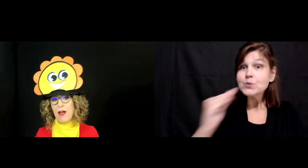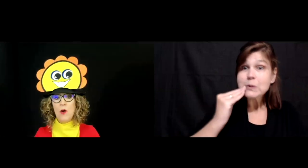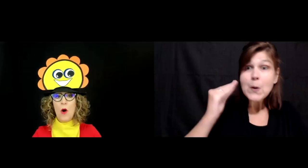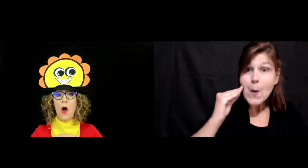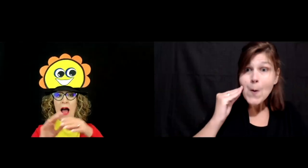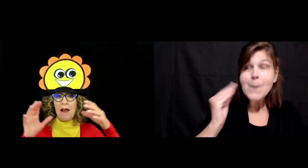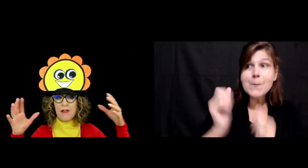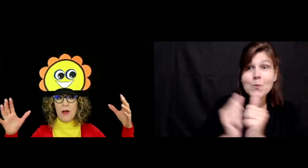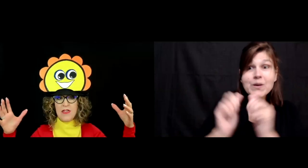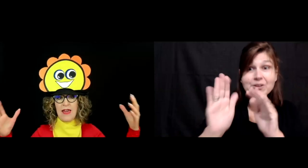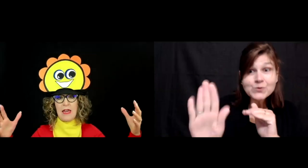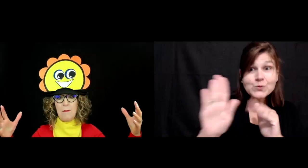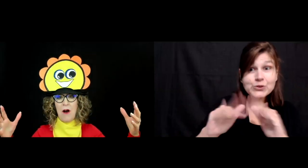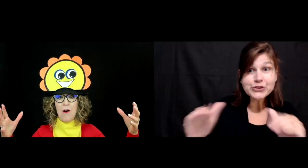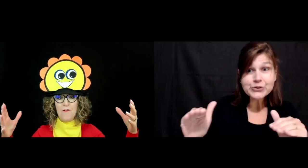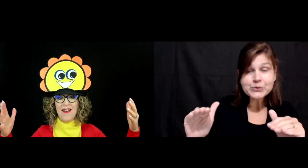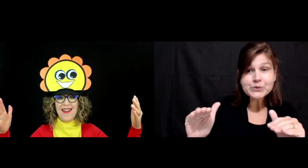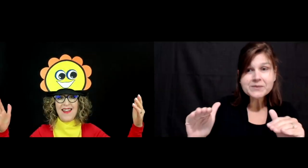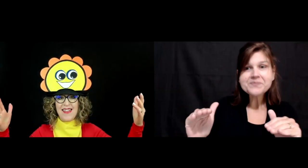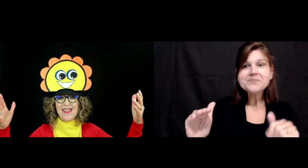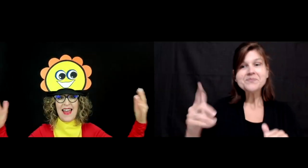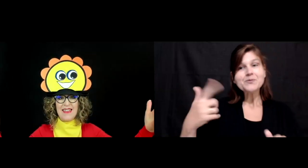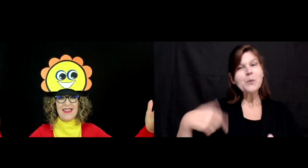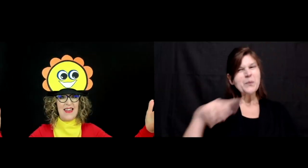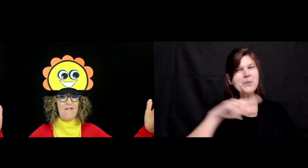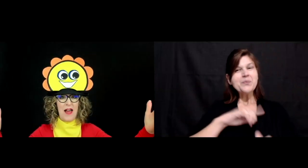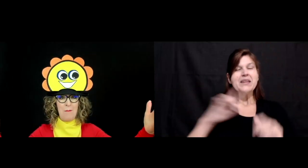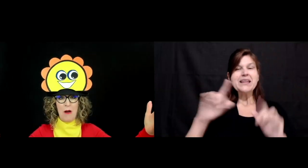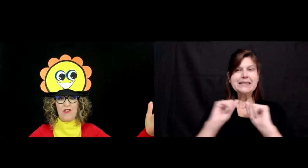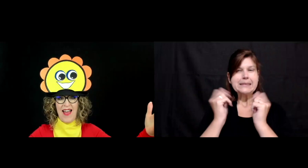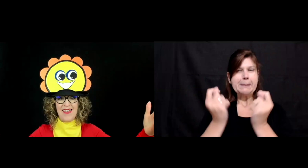So as a team of State DeafBlind Projects